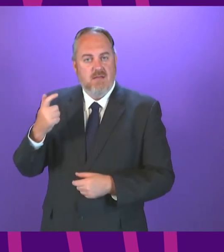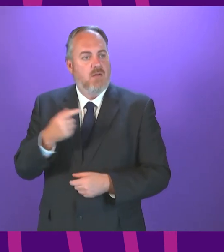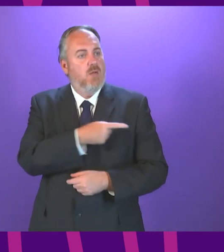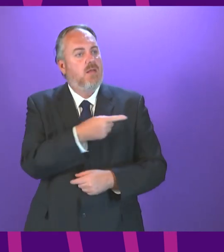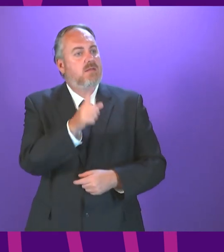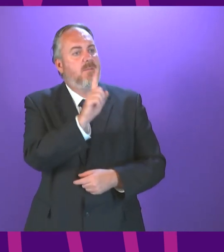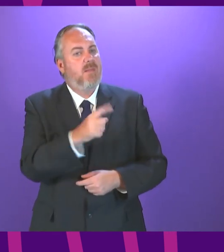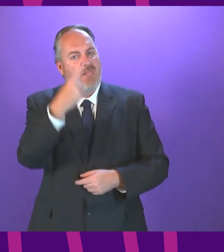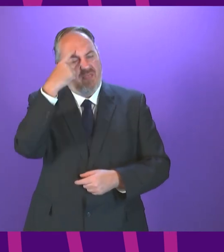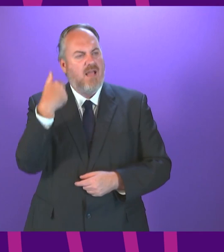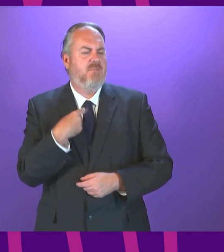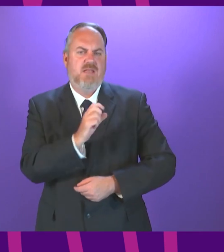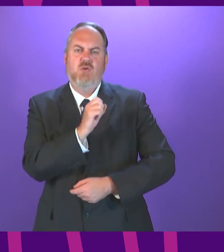might think that that would be appropriate.